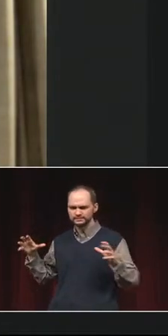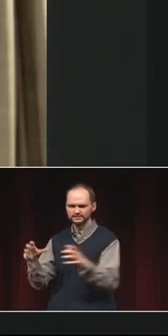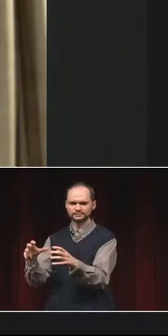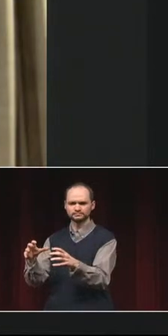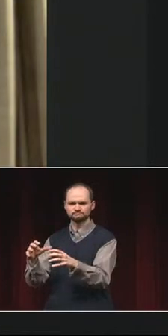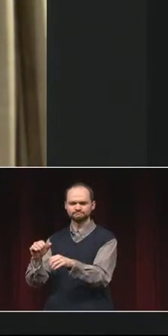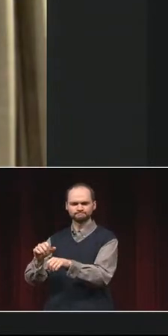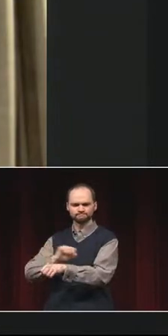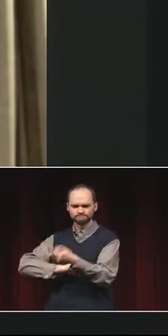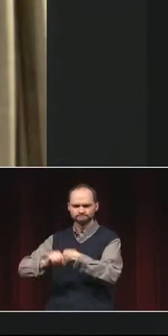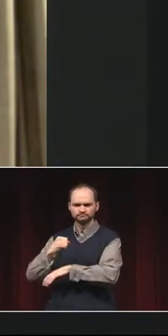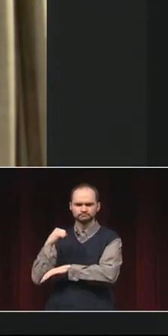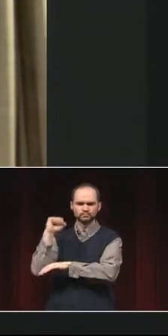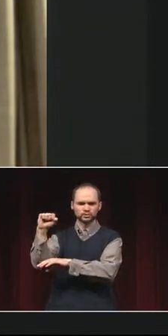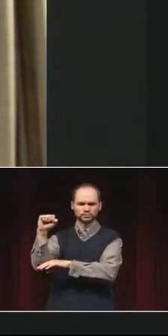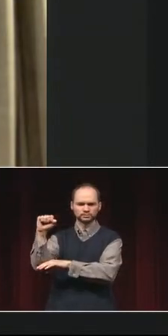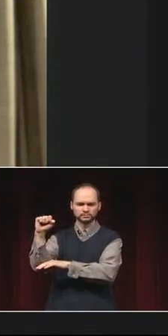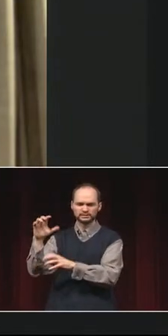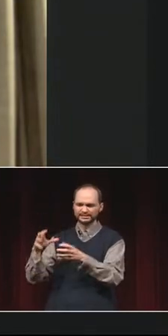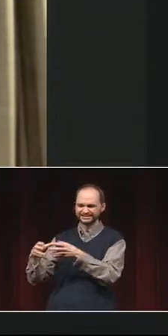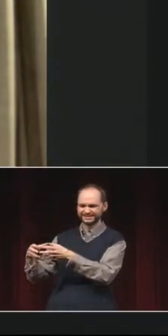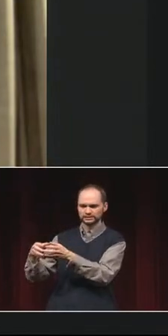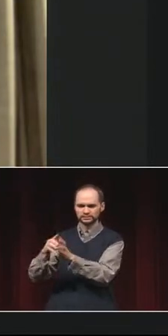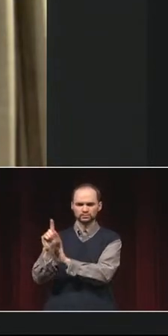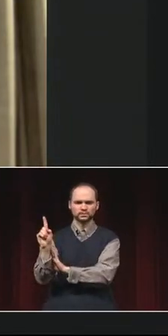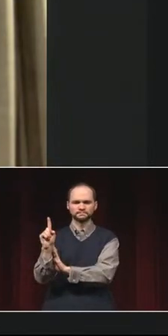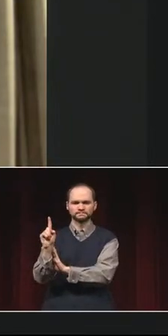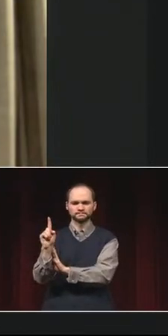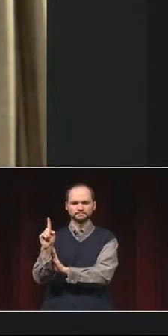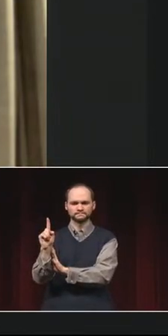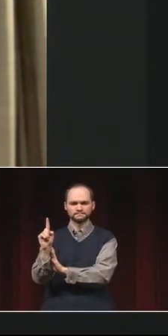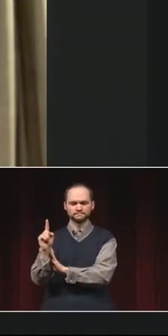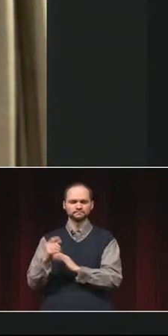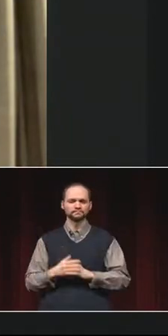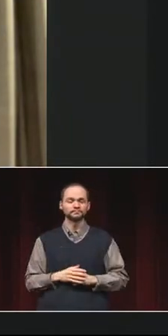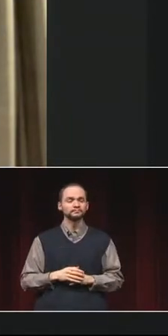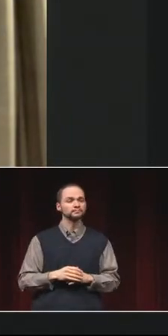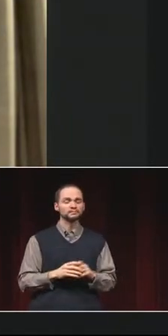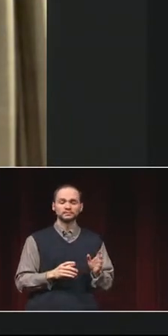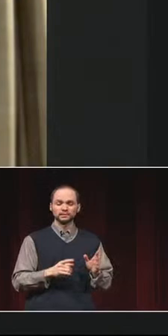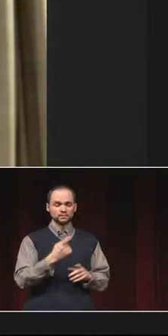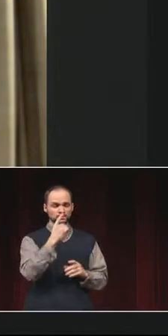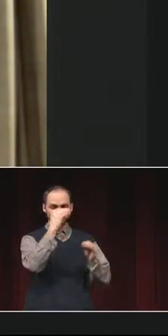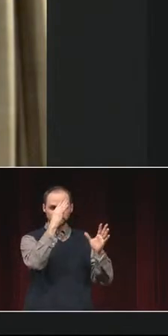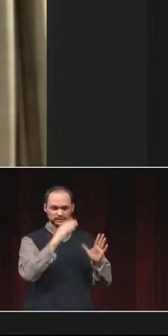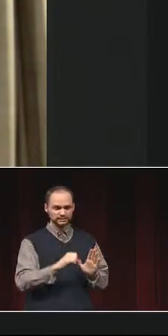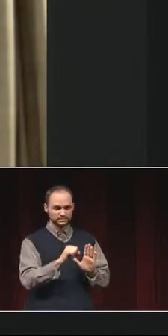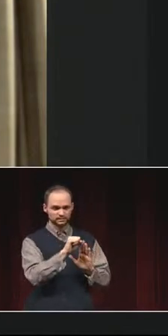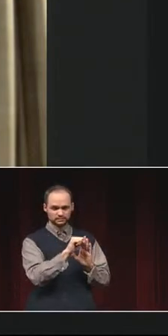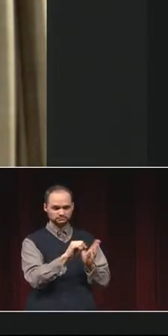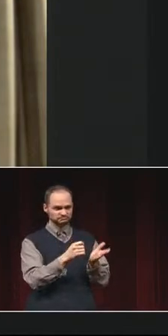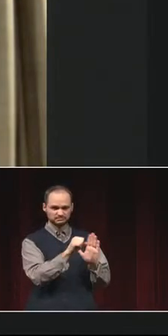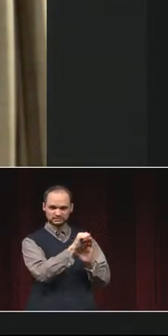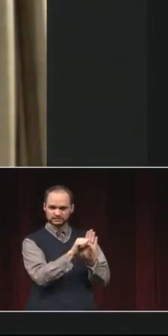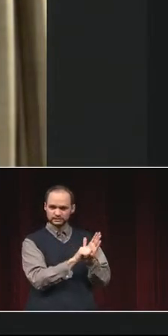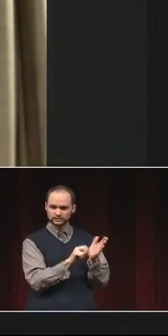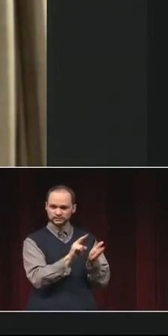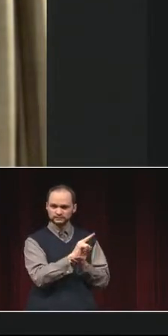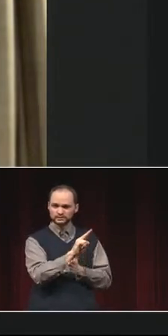Joanne Robinson an Alabama state college professor stayed up all night mimeographing over